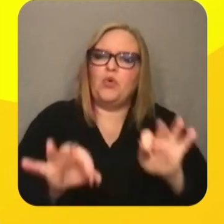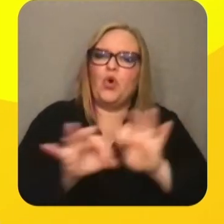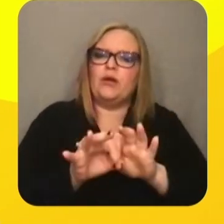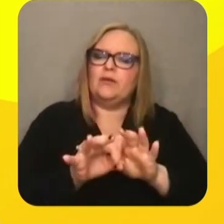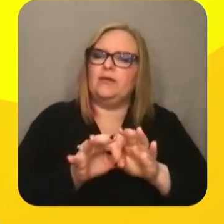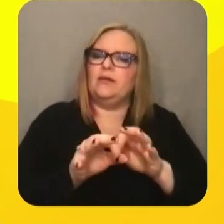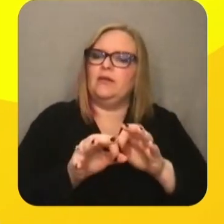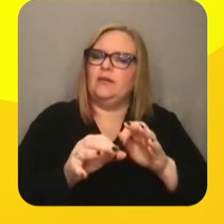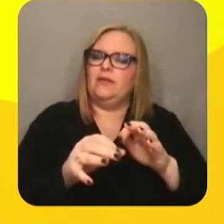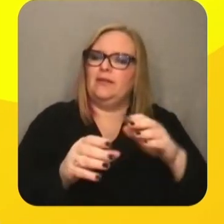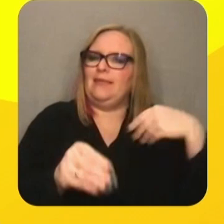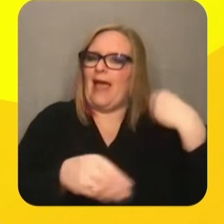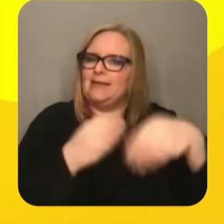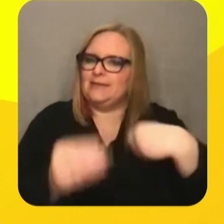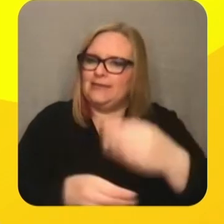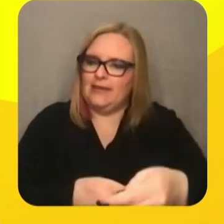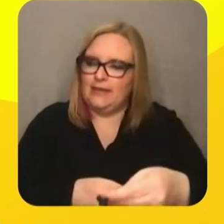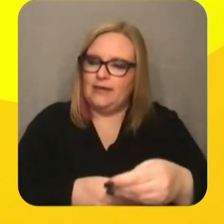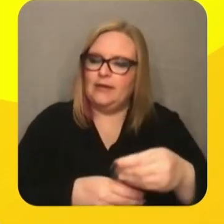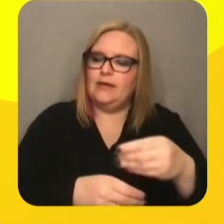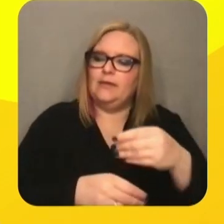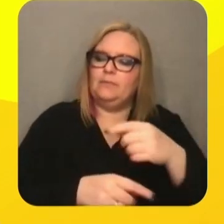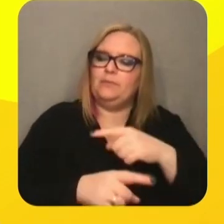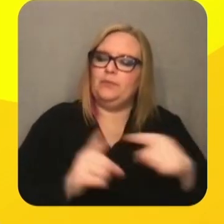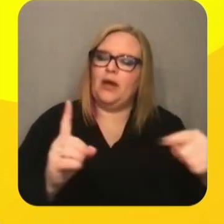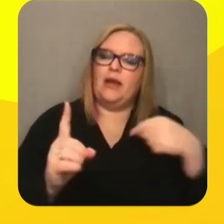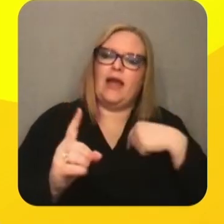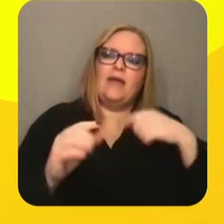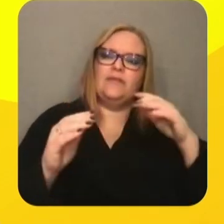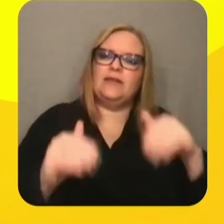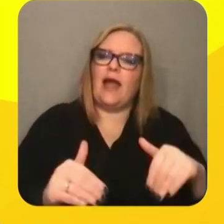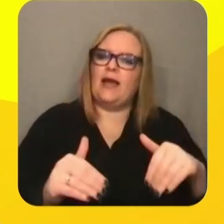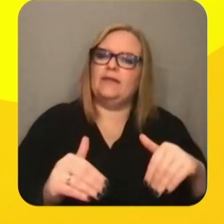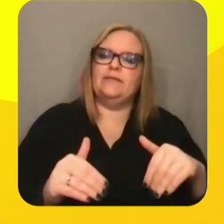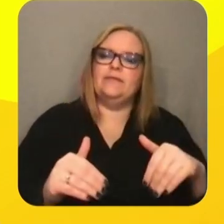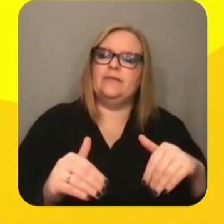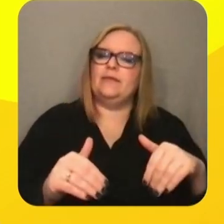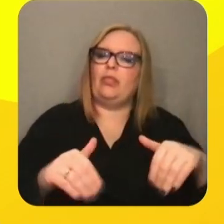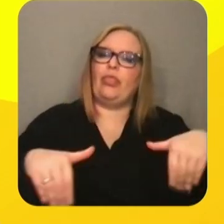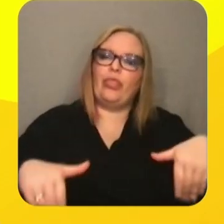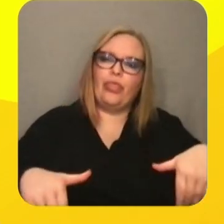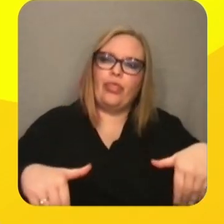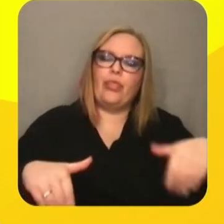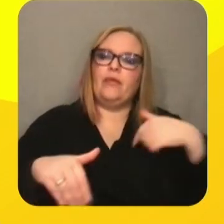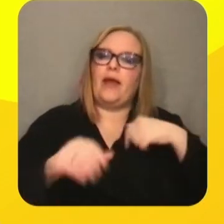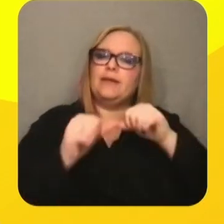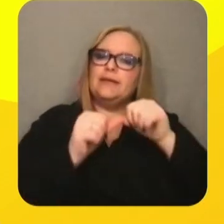But I haven't rested on my laurels and have continued to push and challenge us to say,